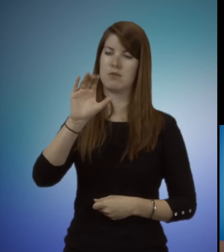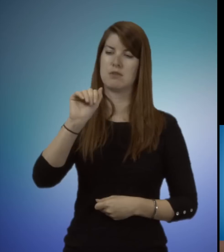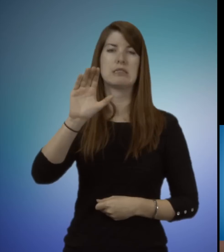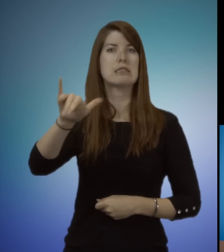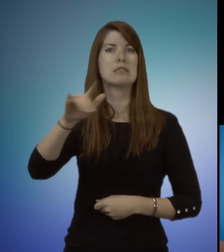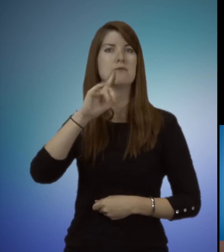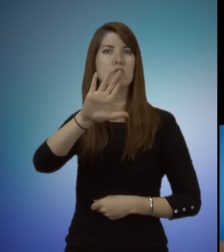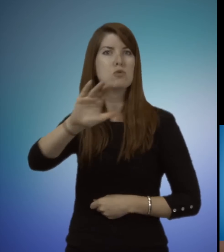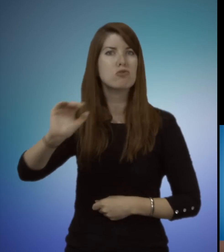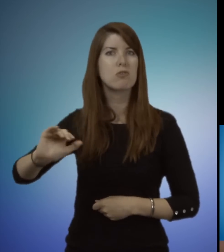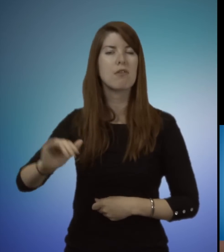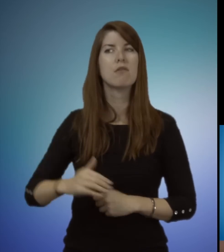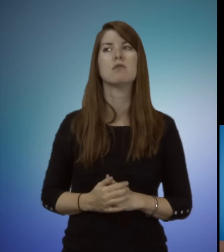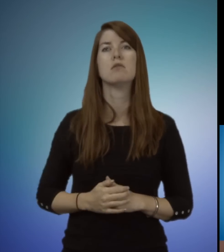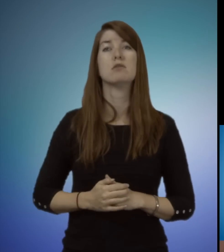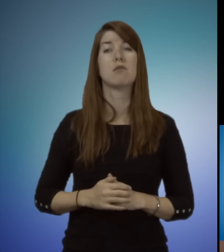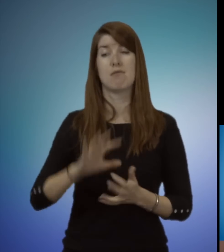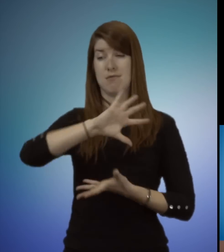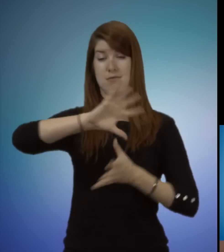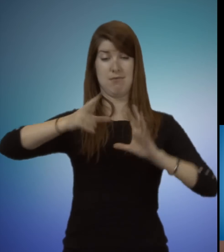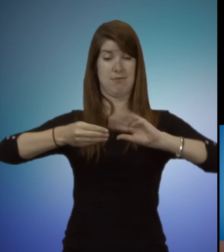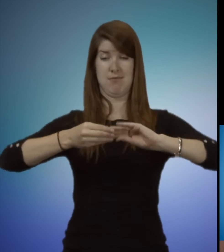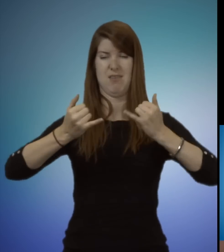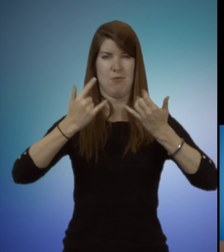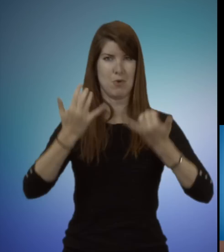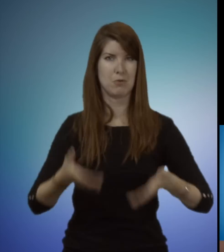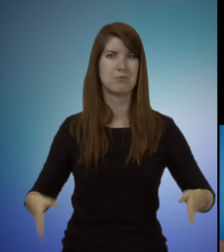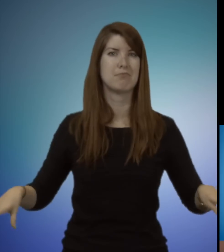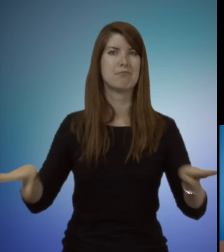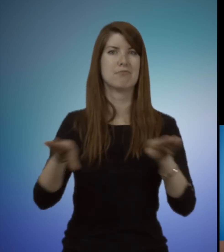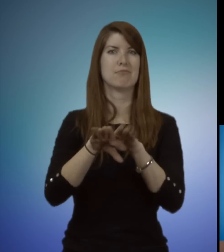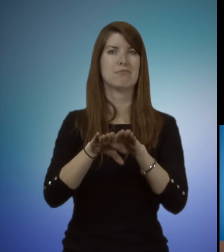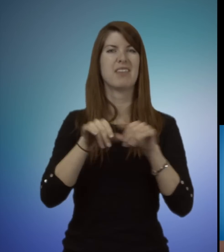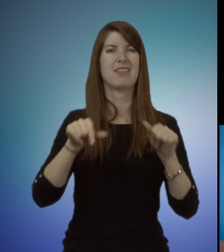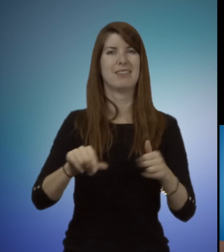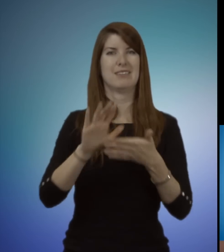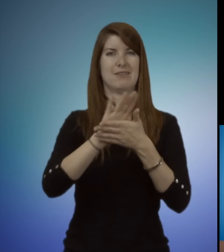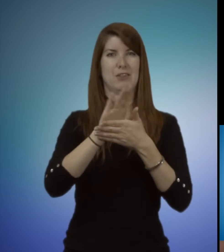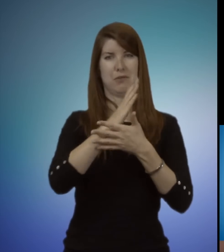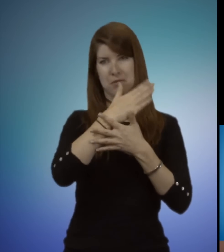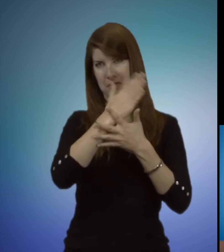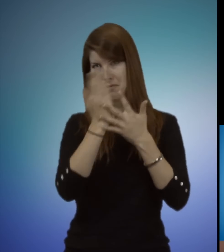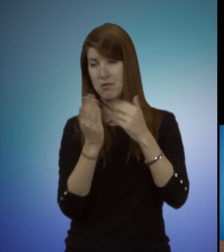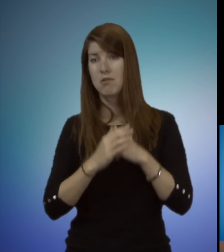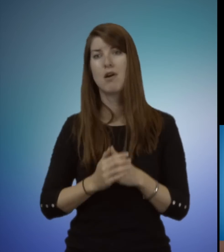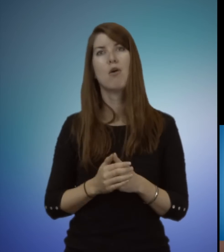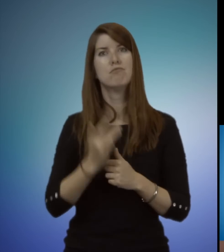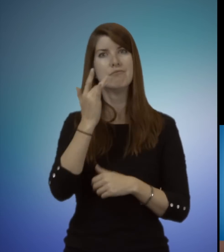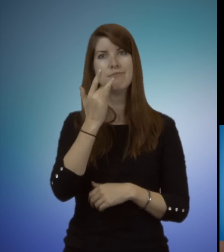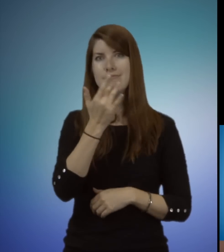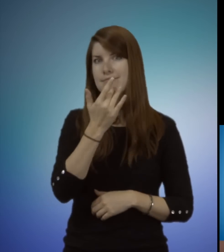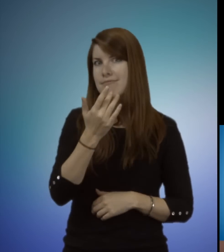With that, I'd like to close this series and wish you well on your journey with your child.